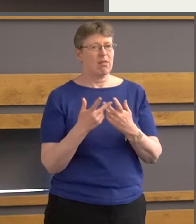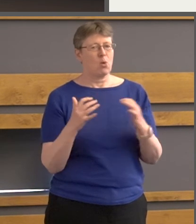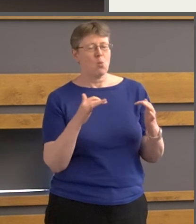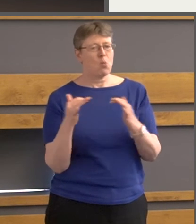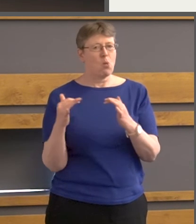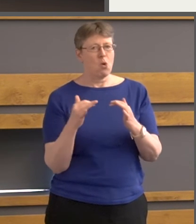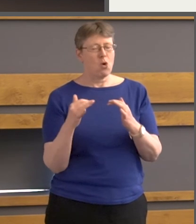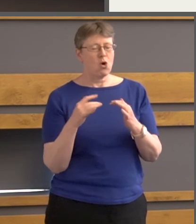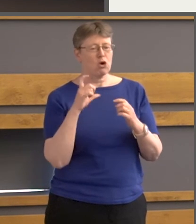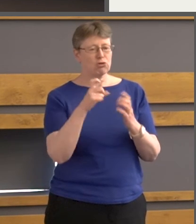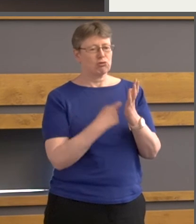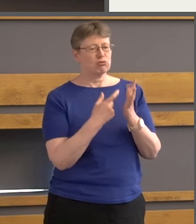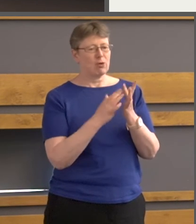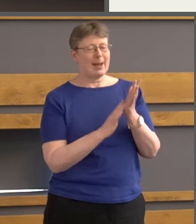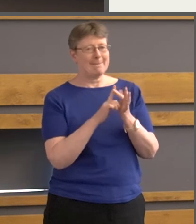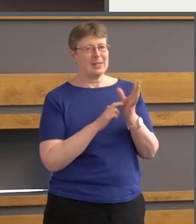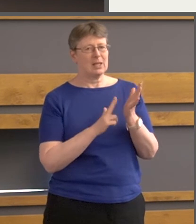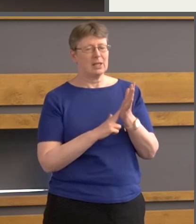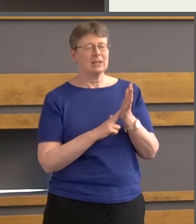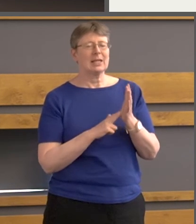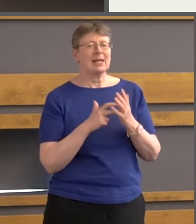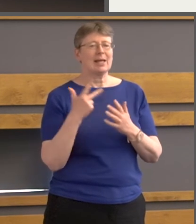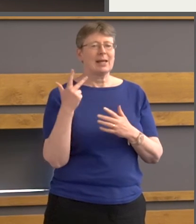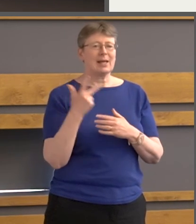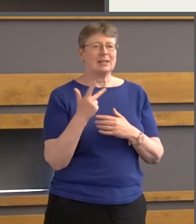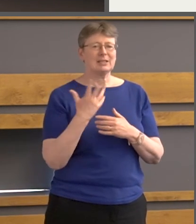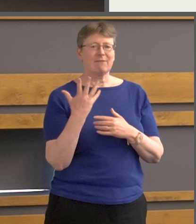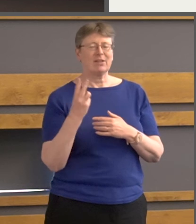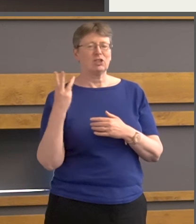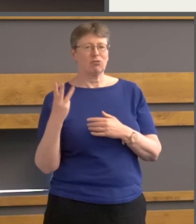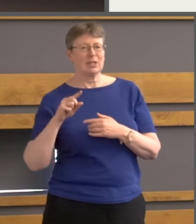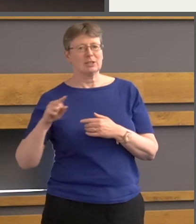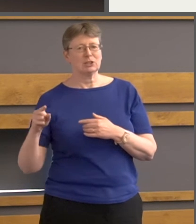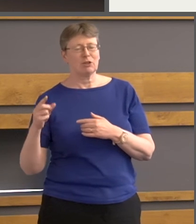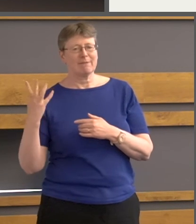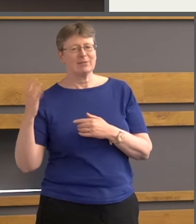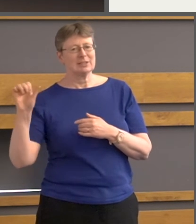1853 to '56. That's when everything turned,